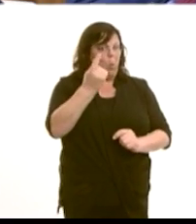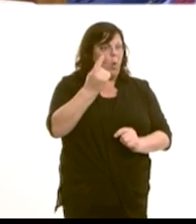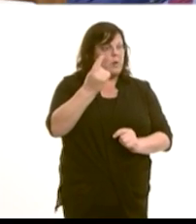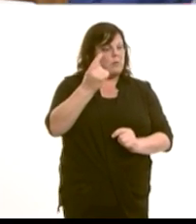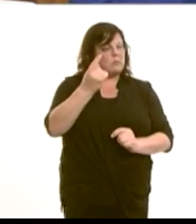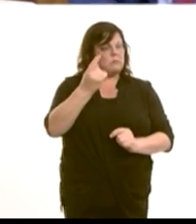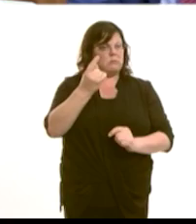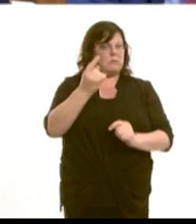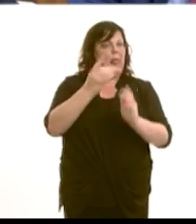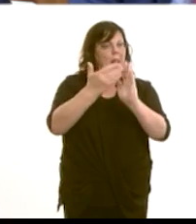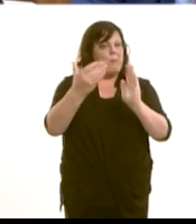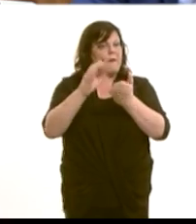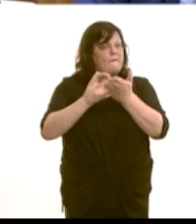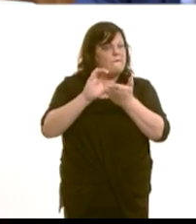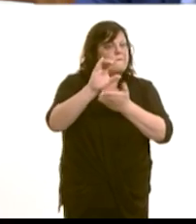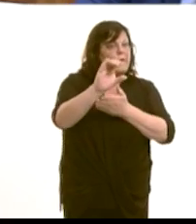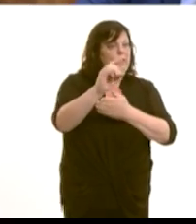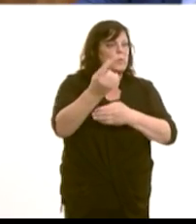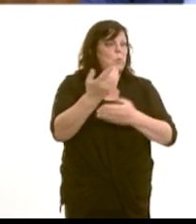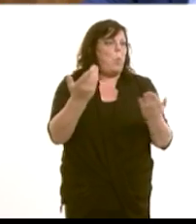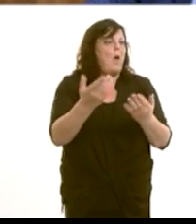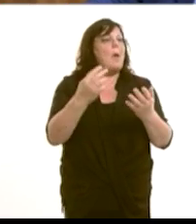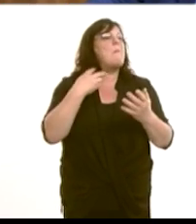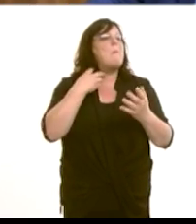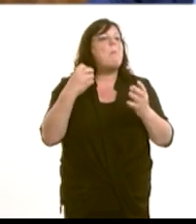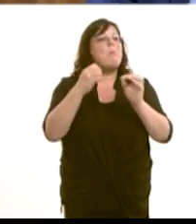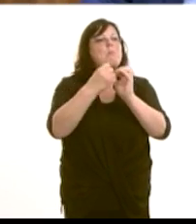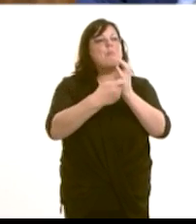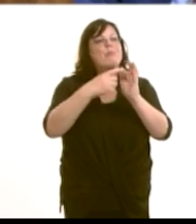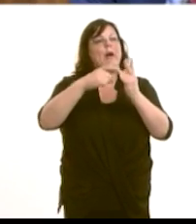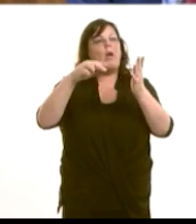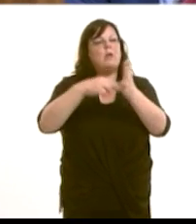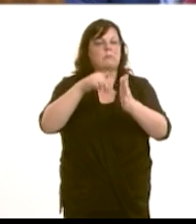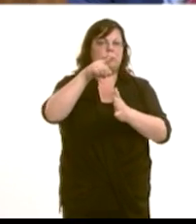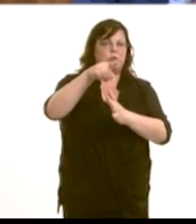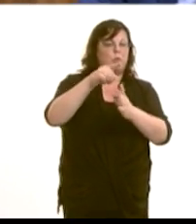money is Brecon area library in order to modernise it, but it is for local authorities to decide